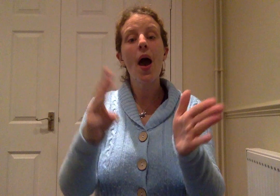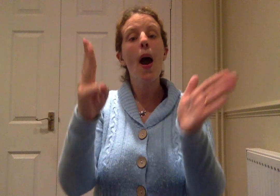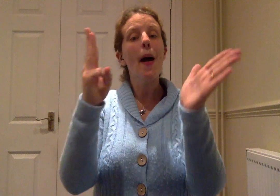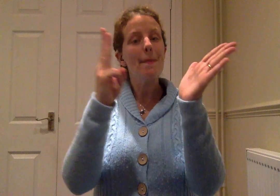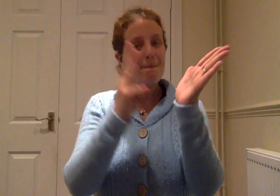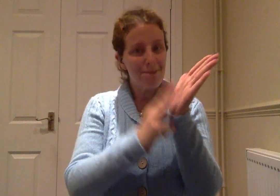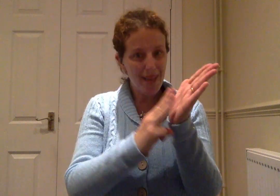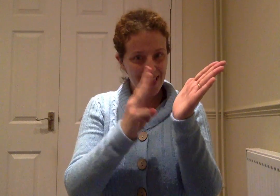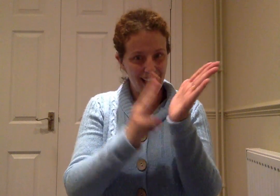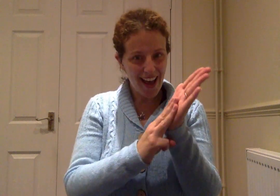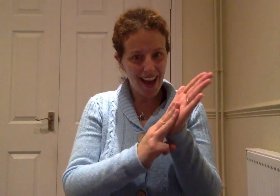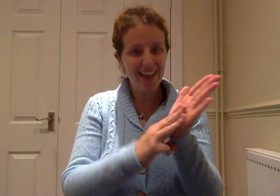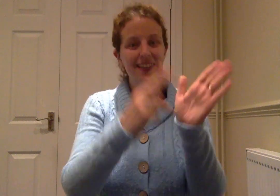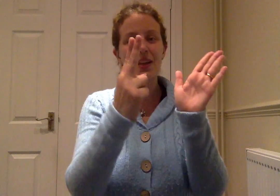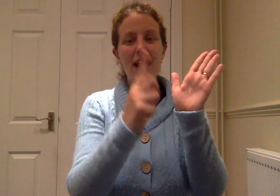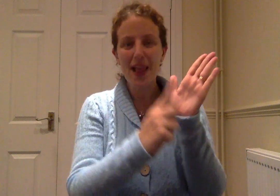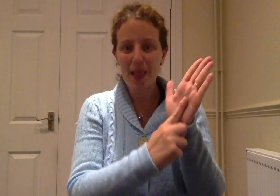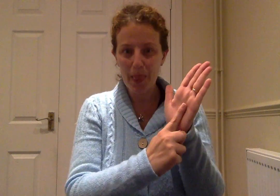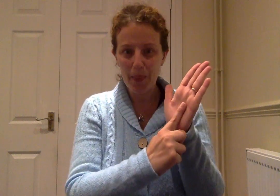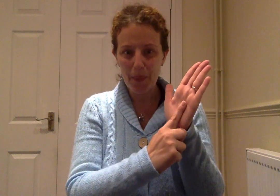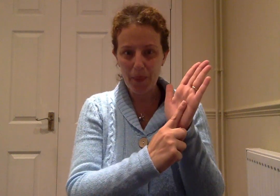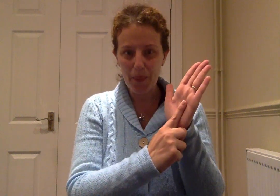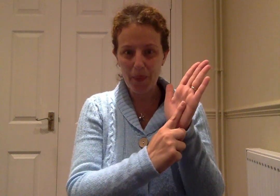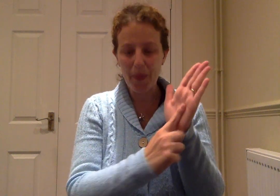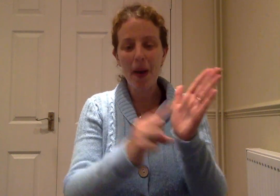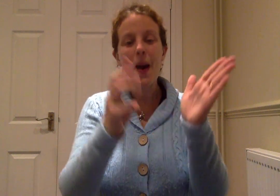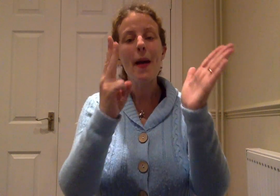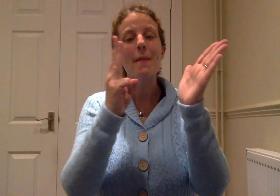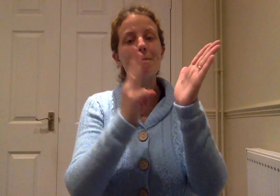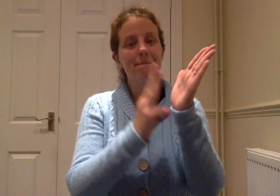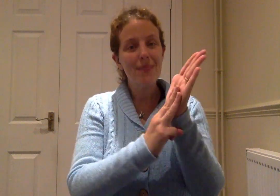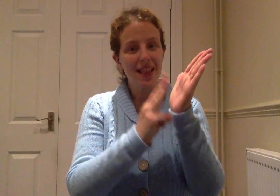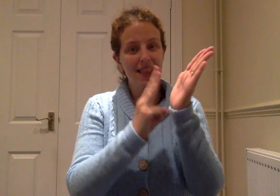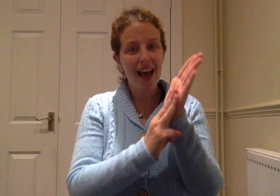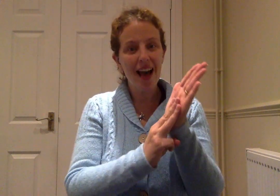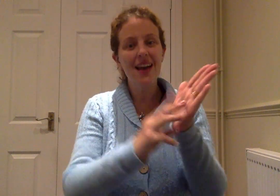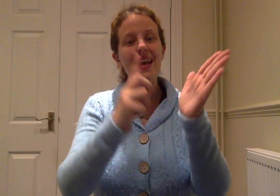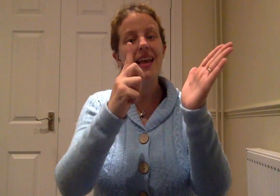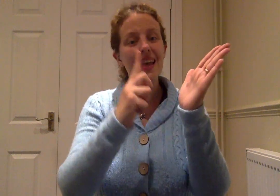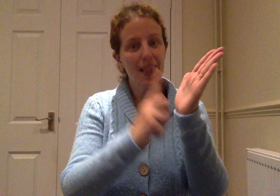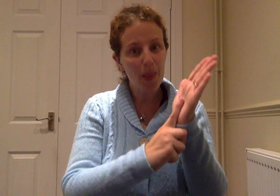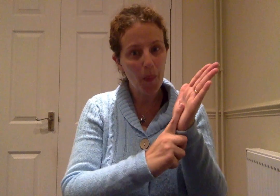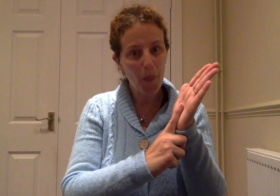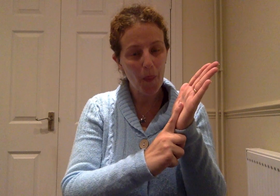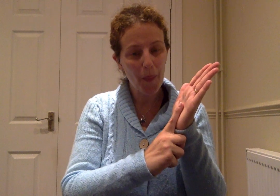Mother in law